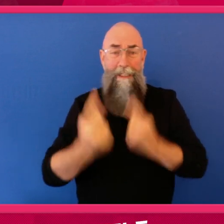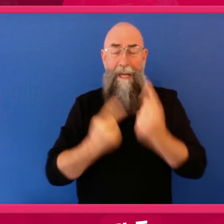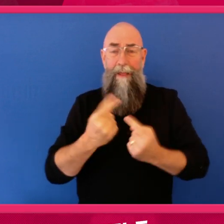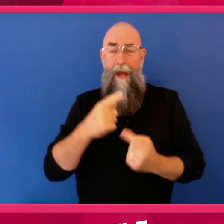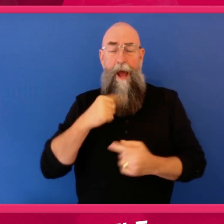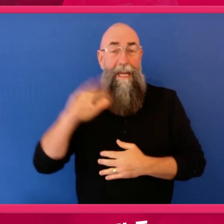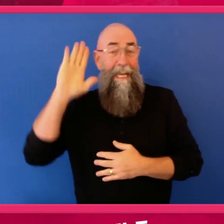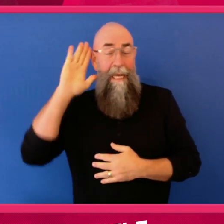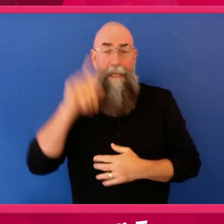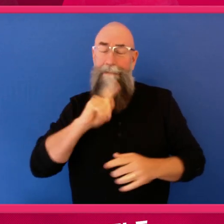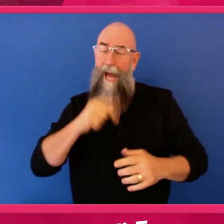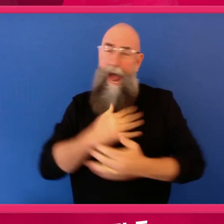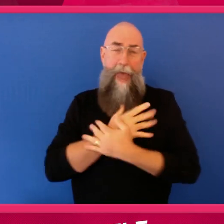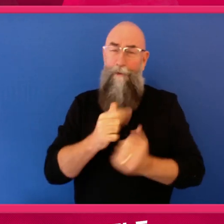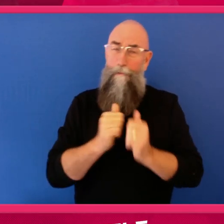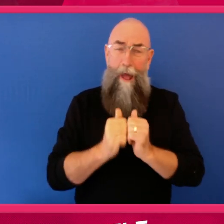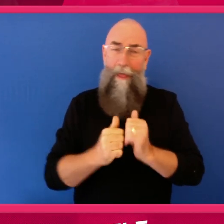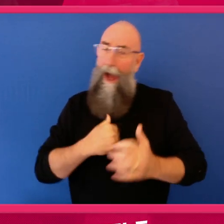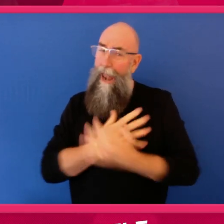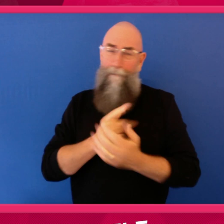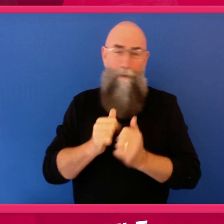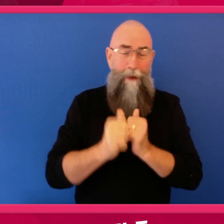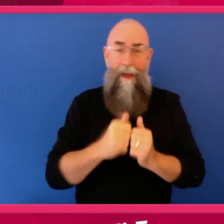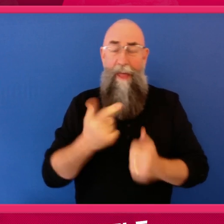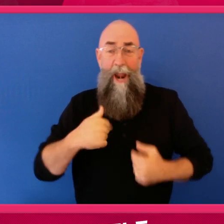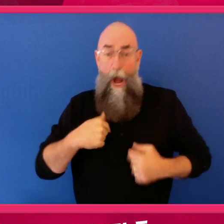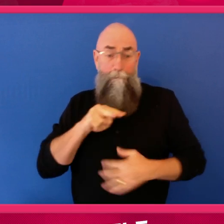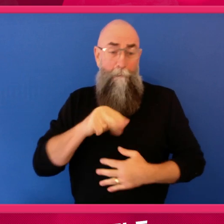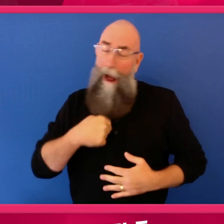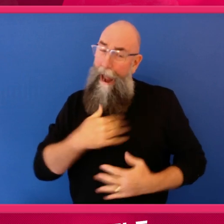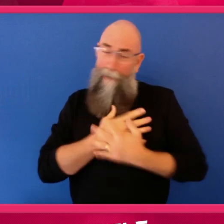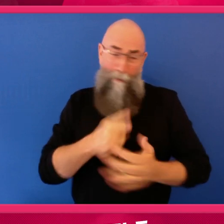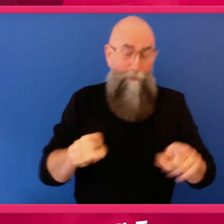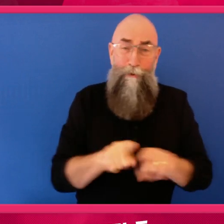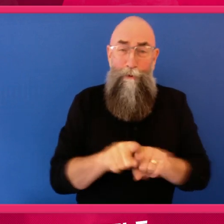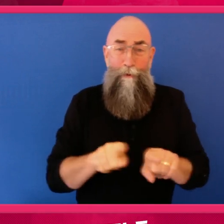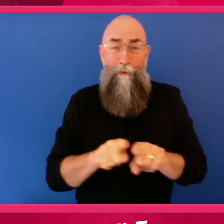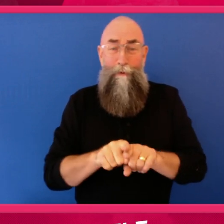And I'm like, 'I love you too! Georgie Tunny: So to clarify, because this